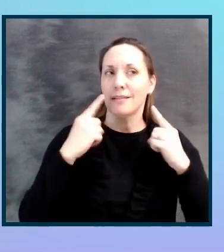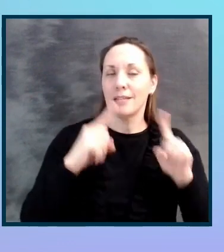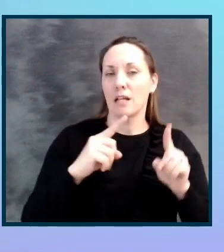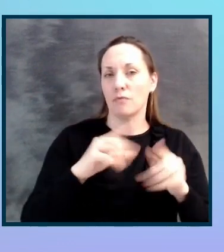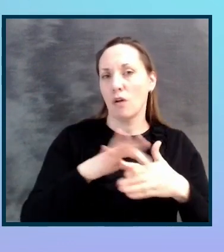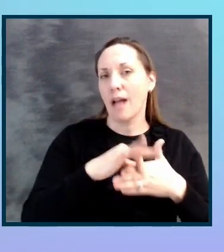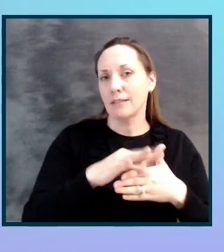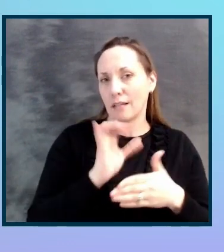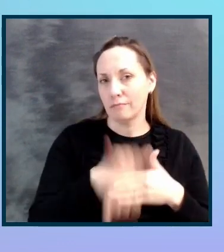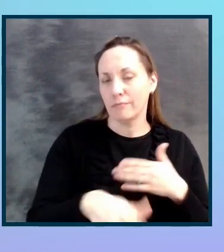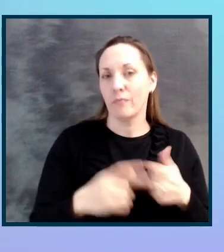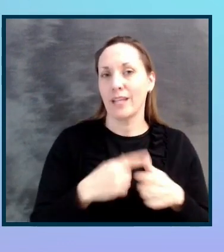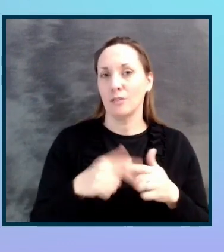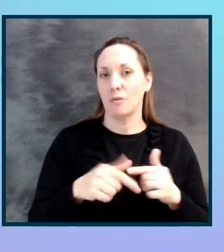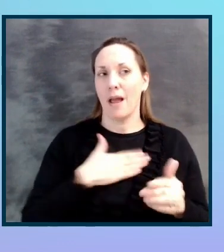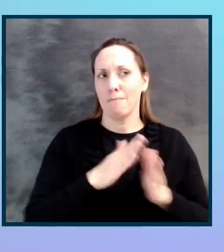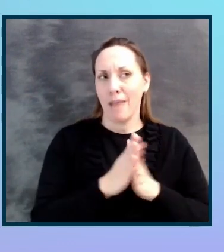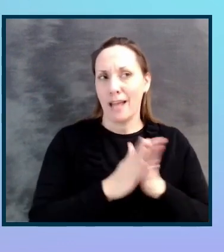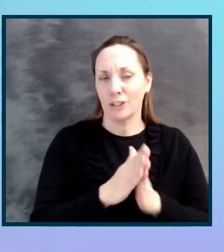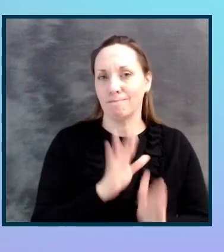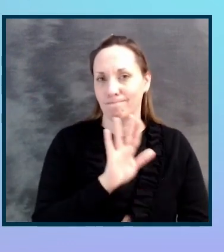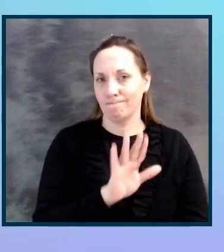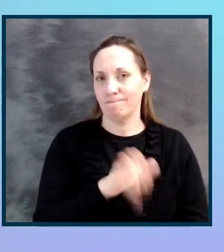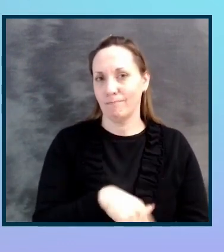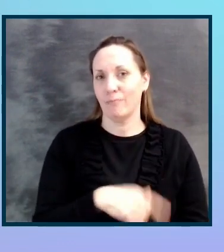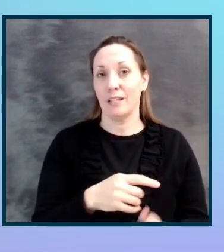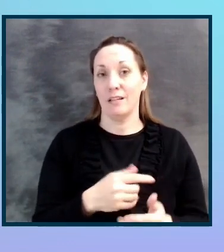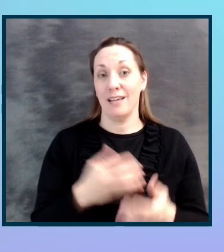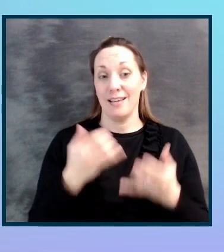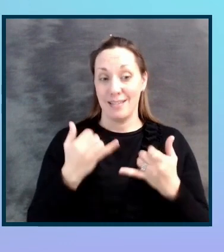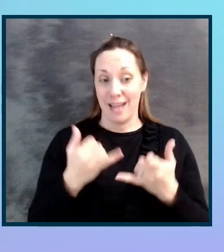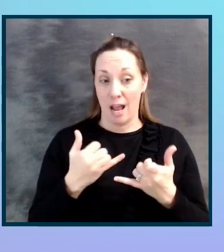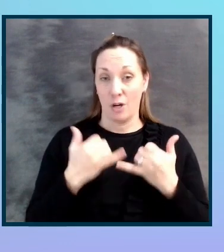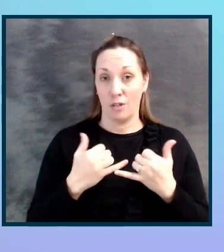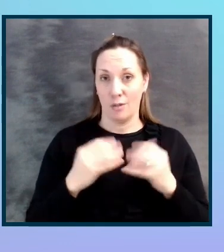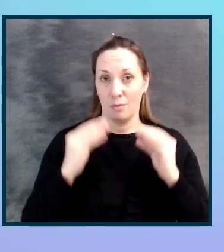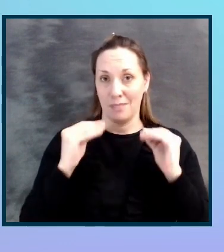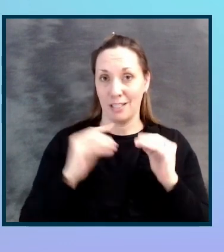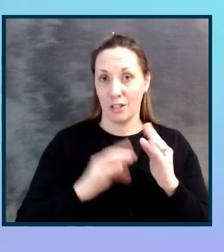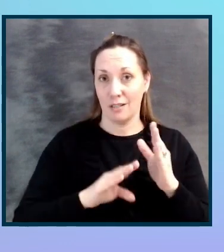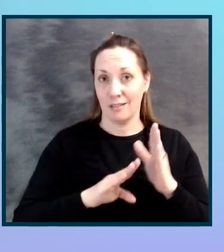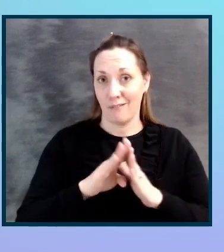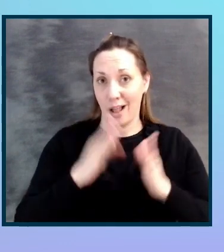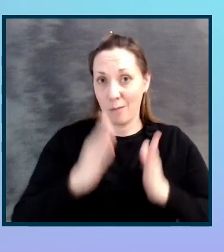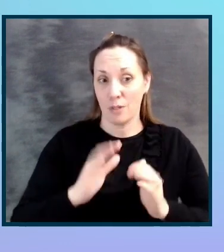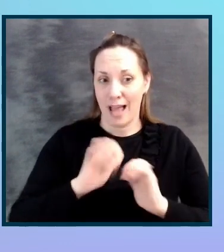And that's where my passion's grown to do this now. And even my current job where I'm teaching developers, how to make accessible content.